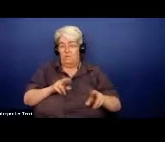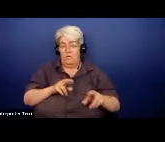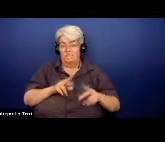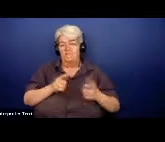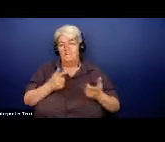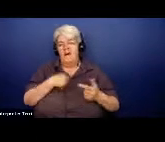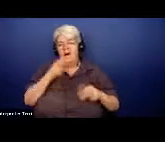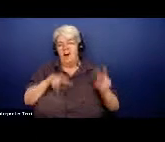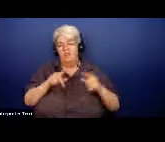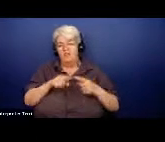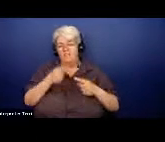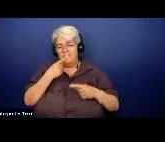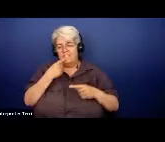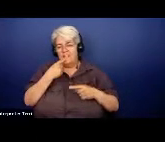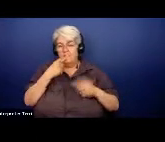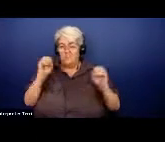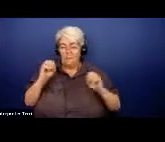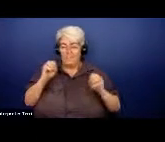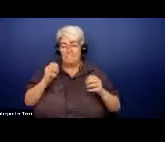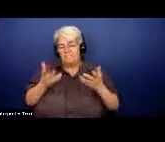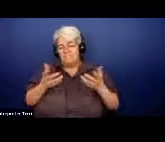at as there's four different parts